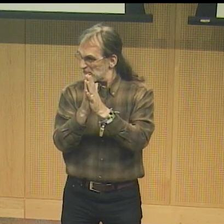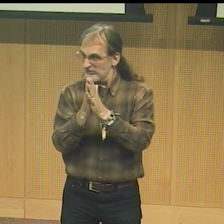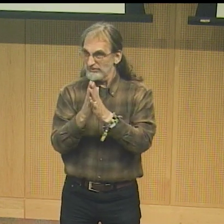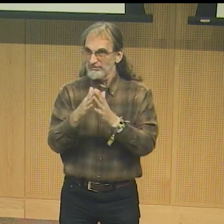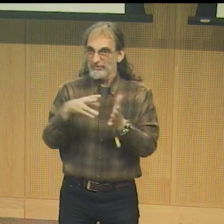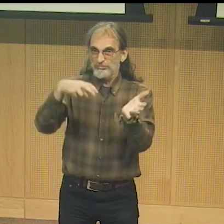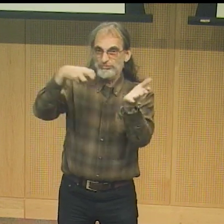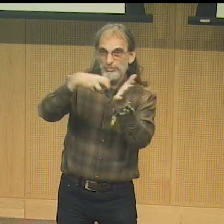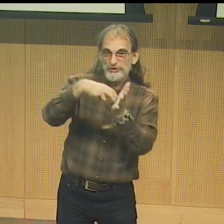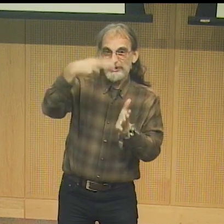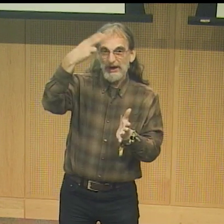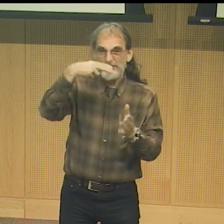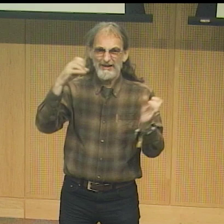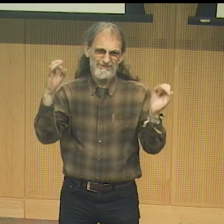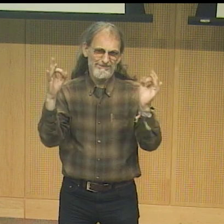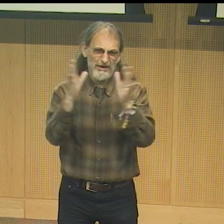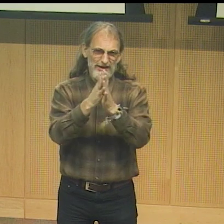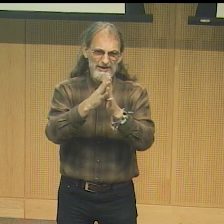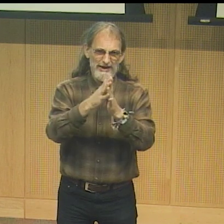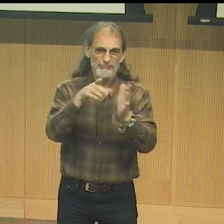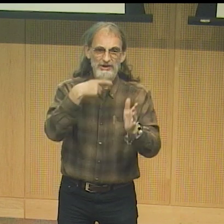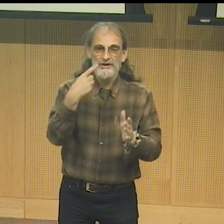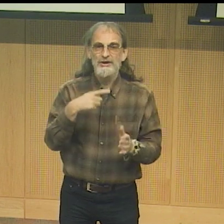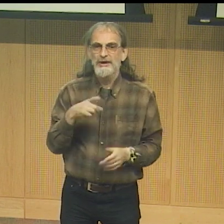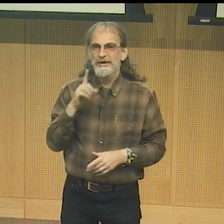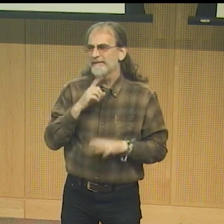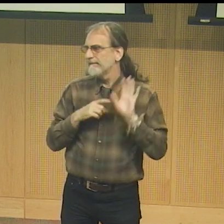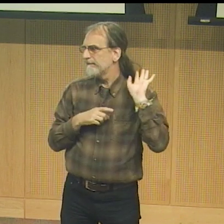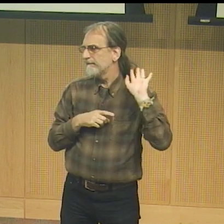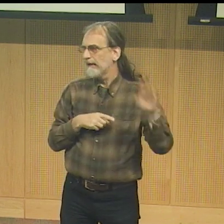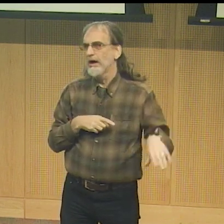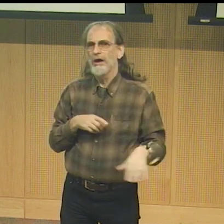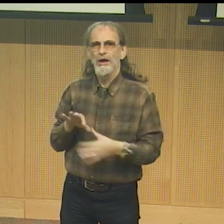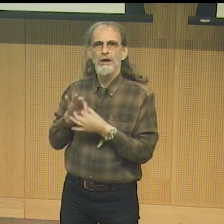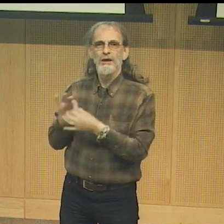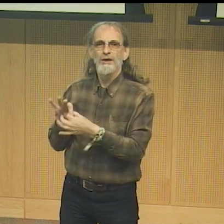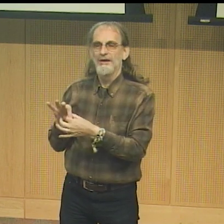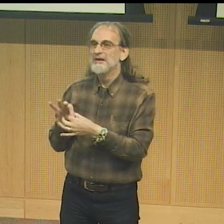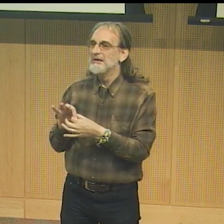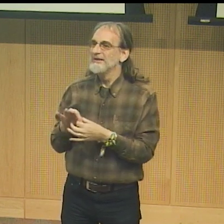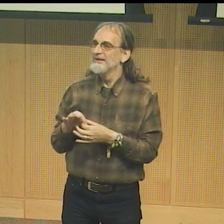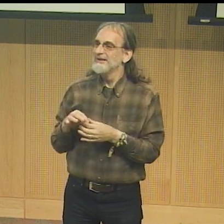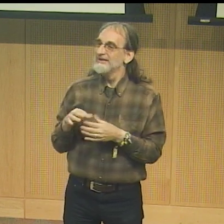the conflicts with religion in Northern Ireland between the Catholics and the Protestants, the Deaf people in